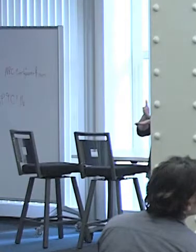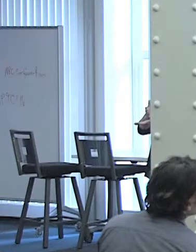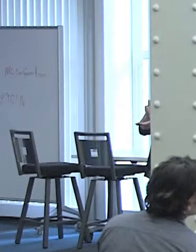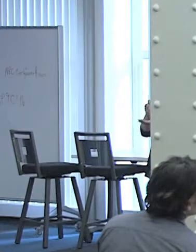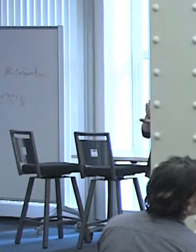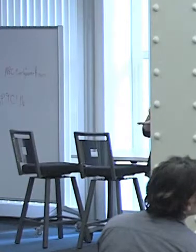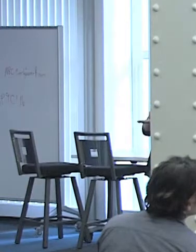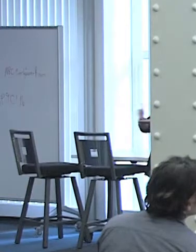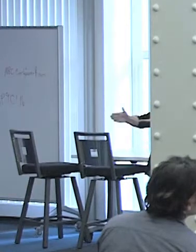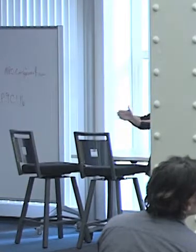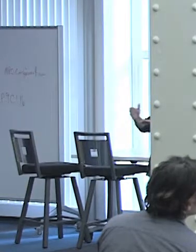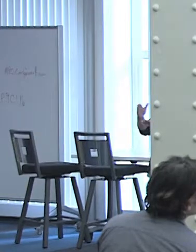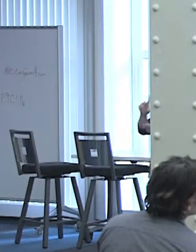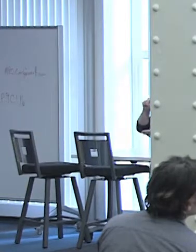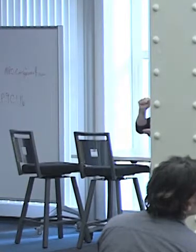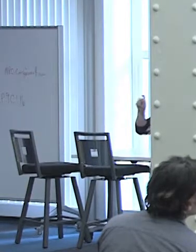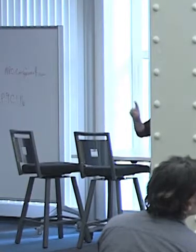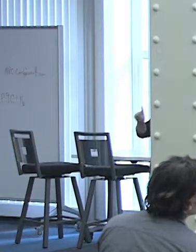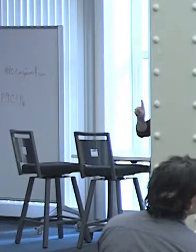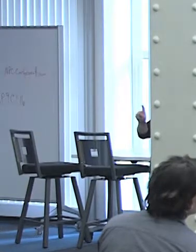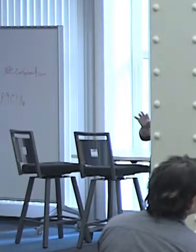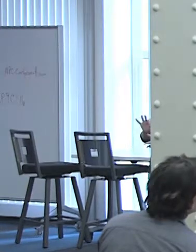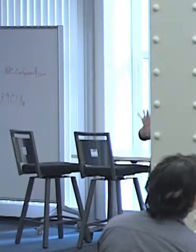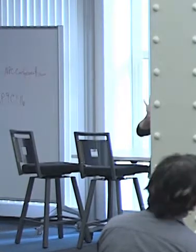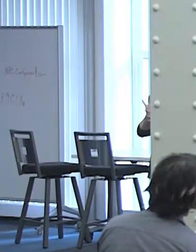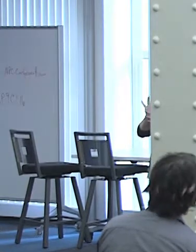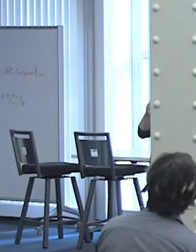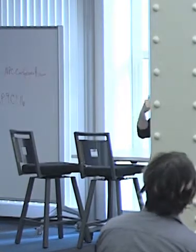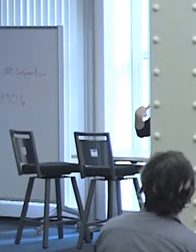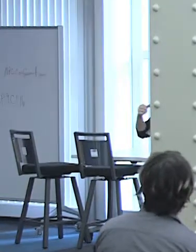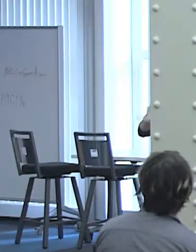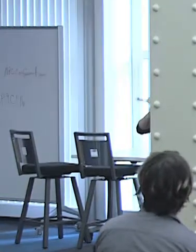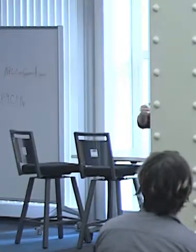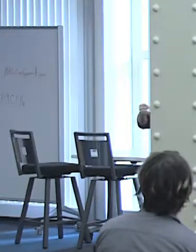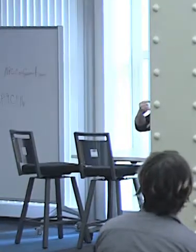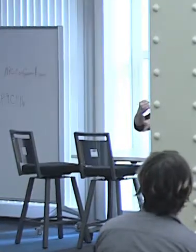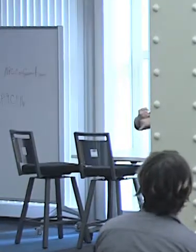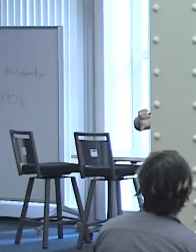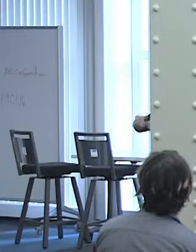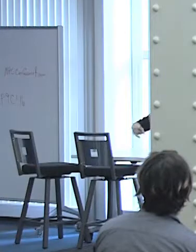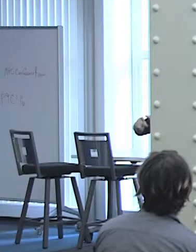especially institutionalization, incarceration and policing.